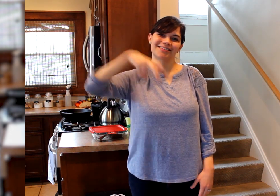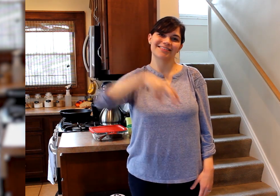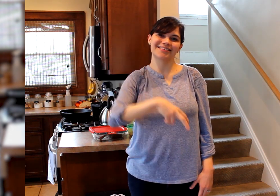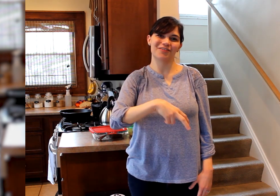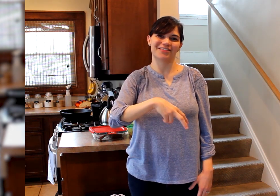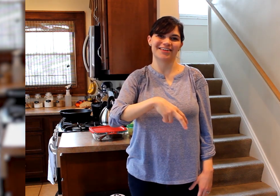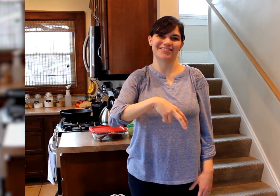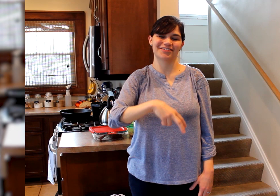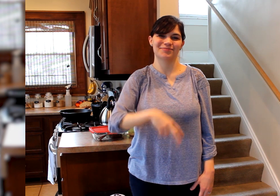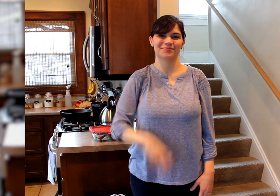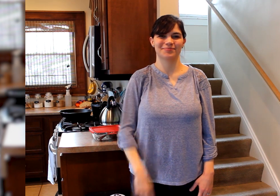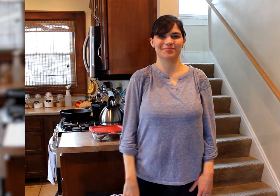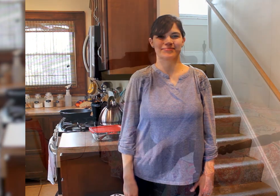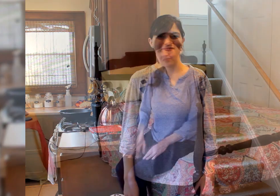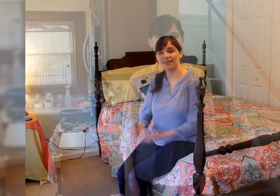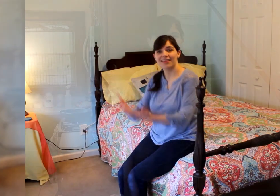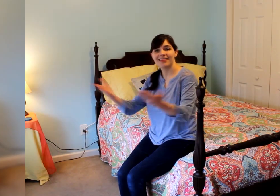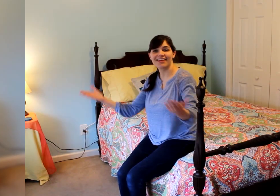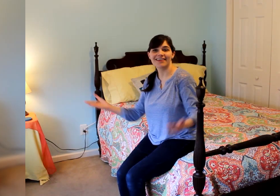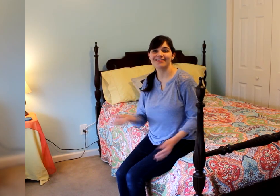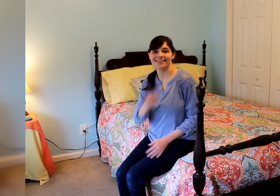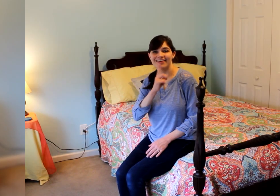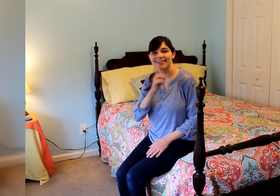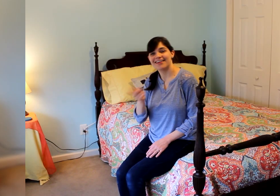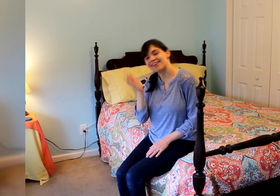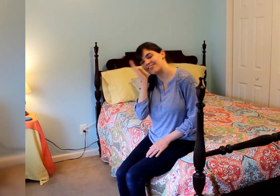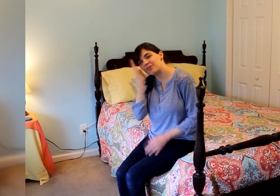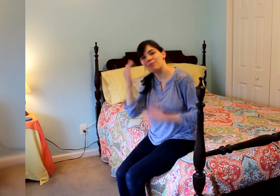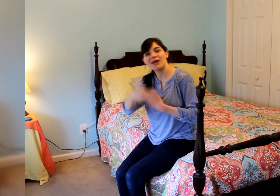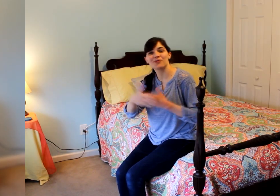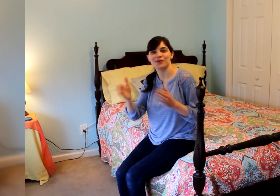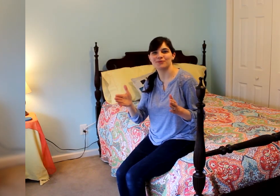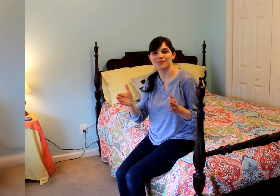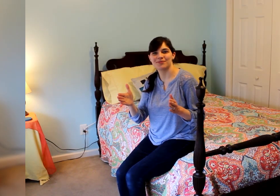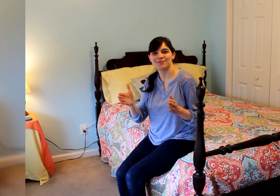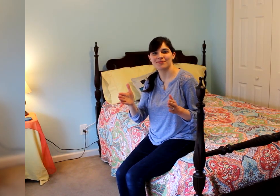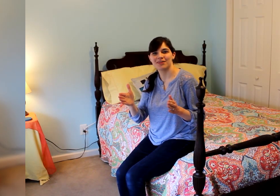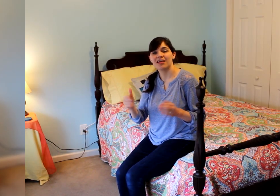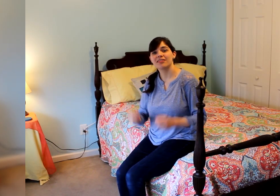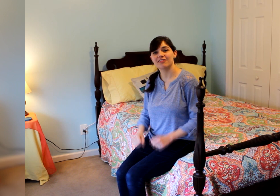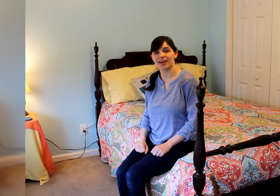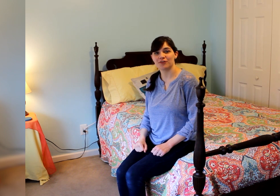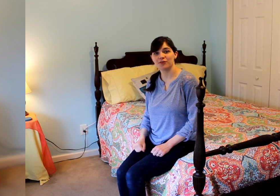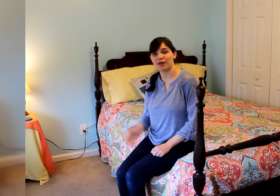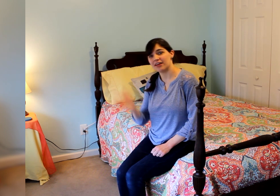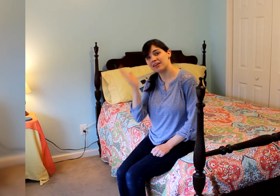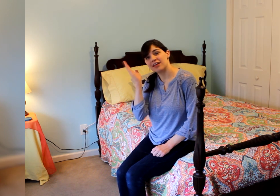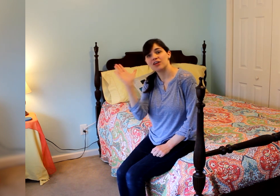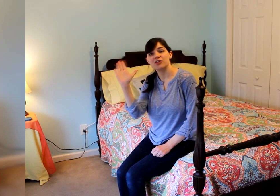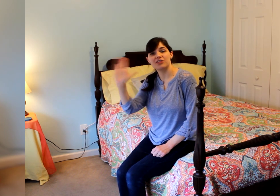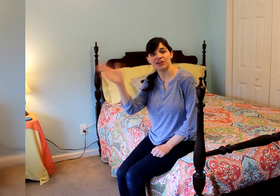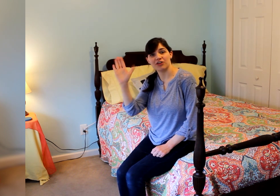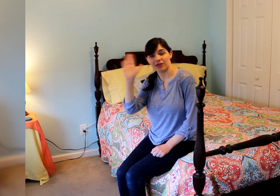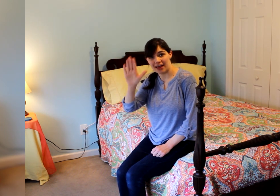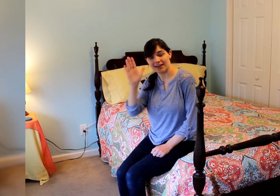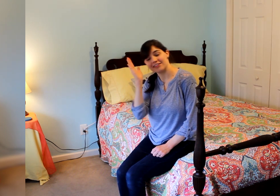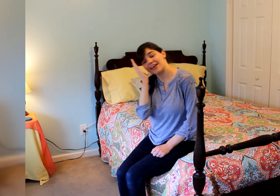Downstairs. This is the bedroom. The sign for bed, you take your hand and